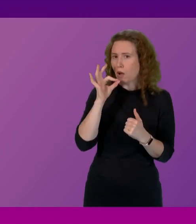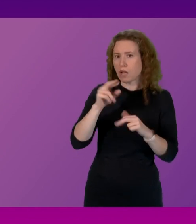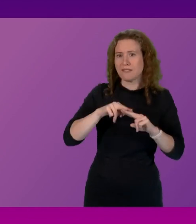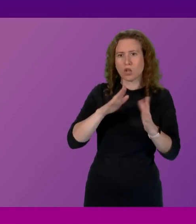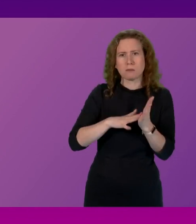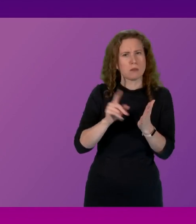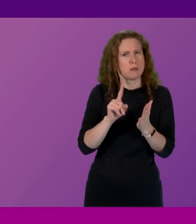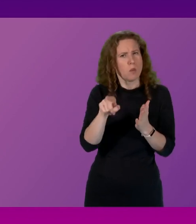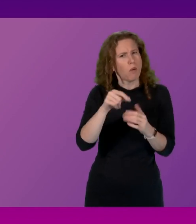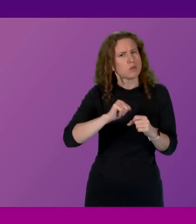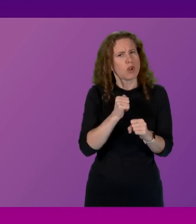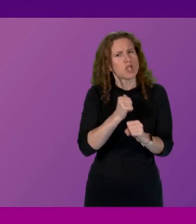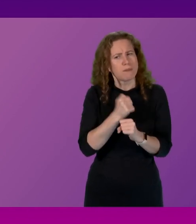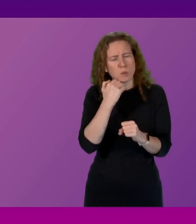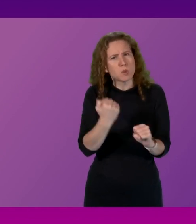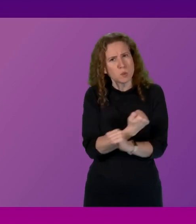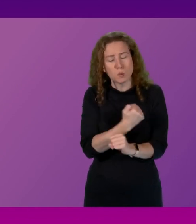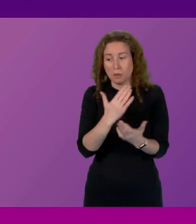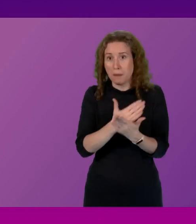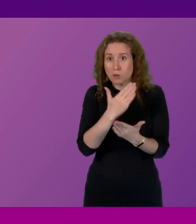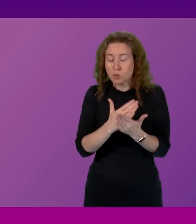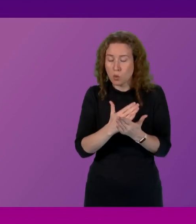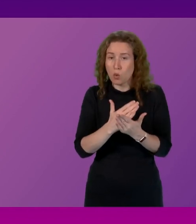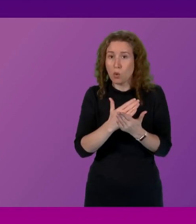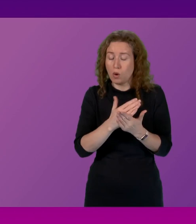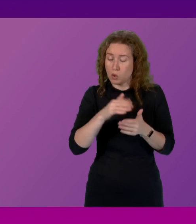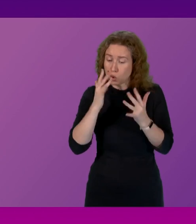What will the Scottish Government do to increase the frequency of checks on those beaches?